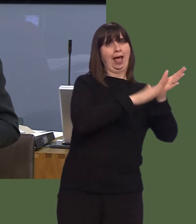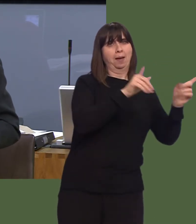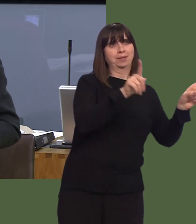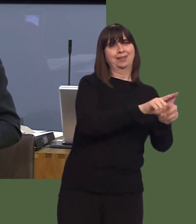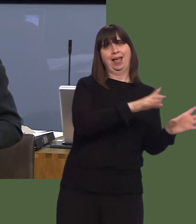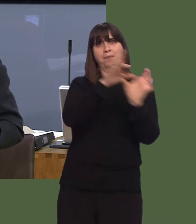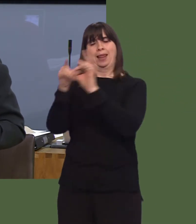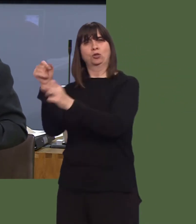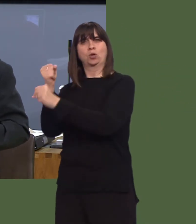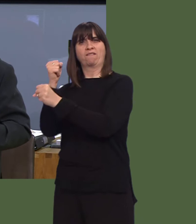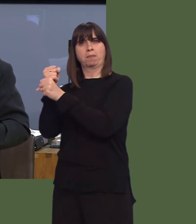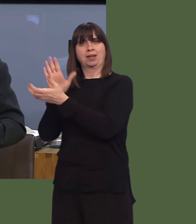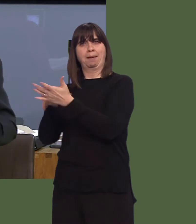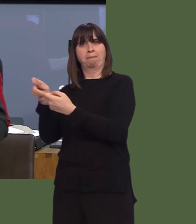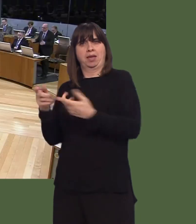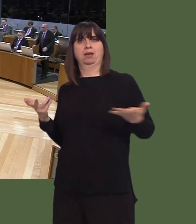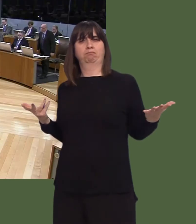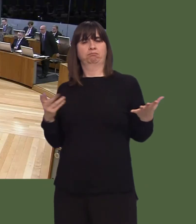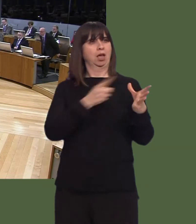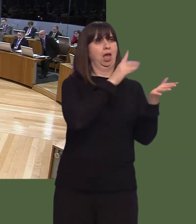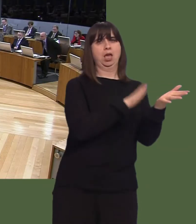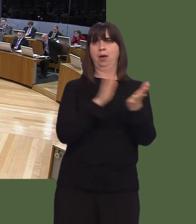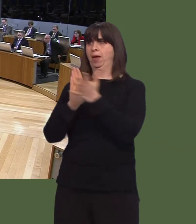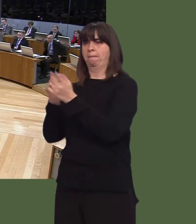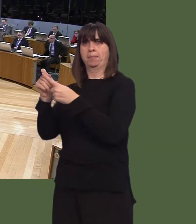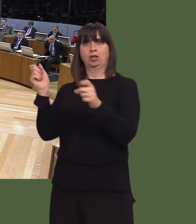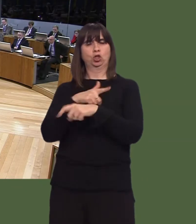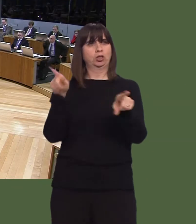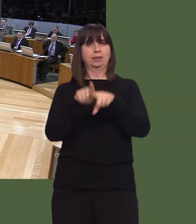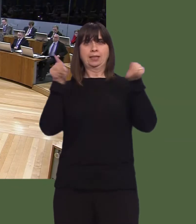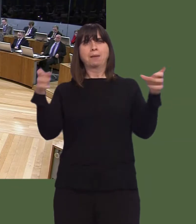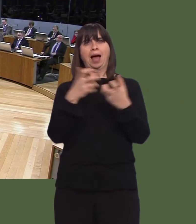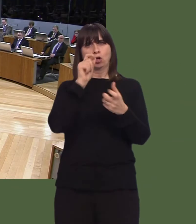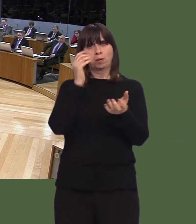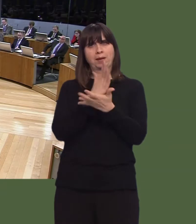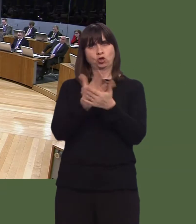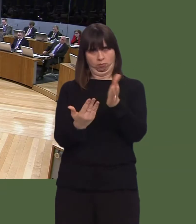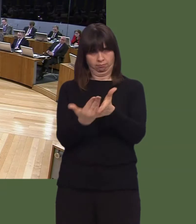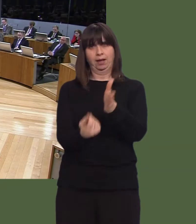And if so, how will you as a Government go about ensuring that that does actually occur? Carwyn Jones AM: Two things.